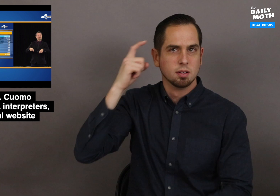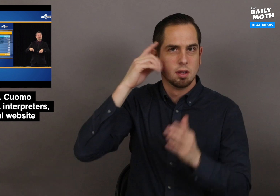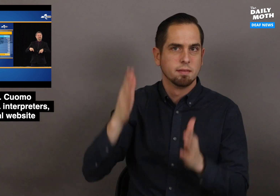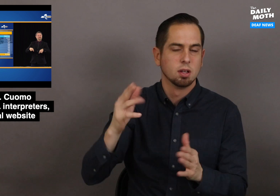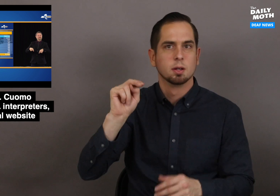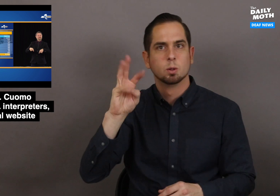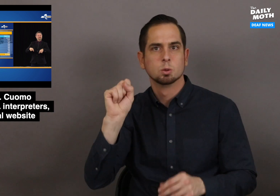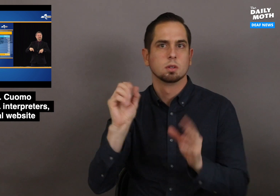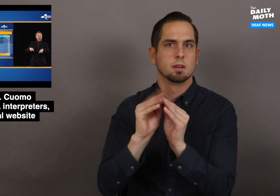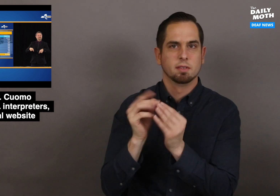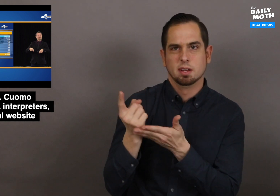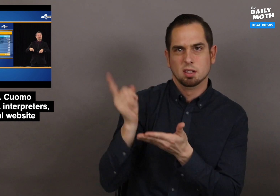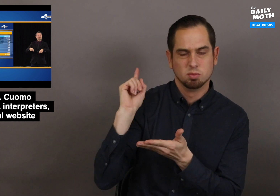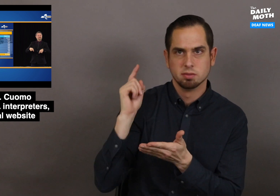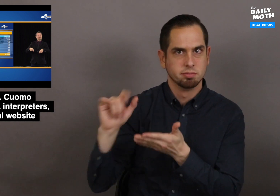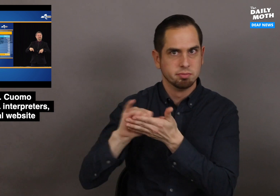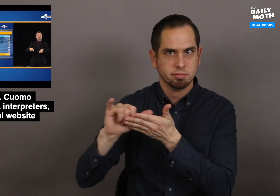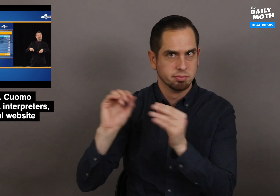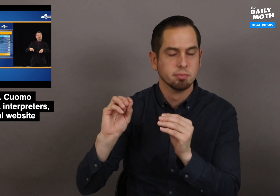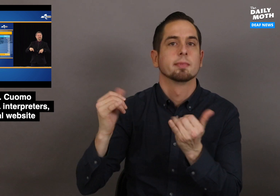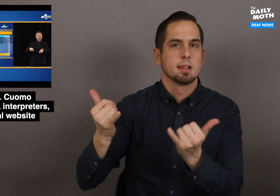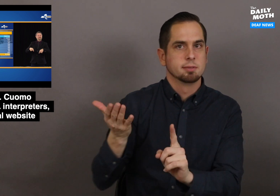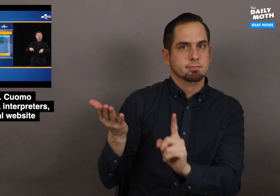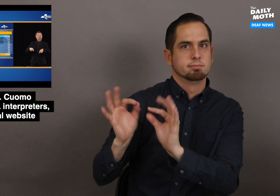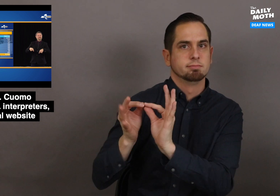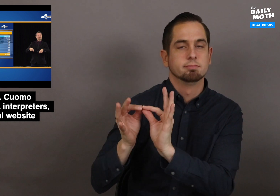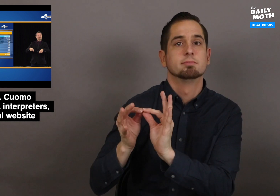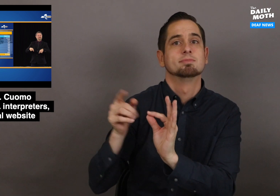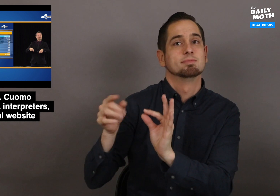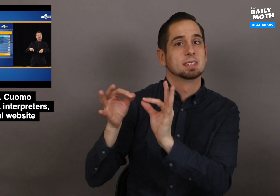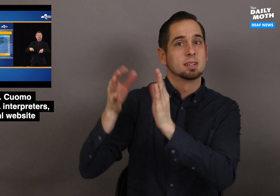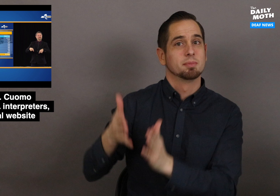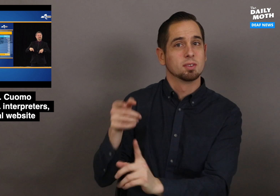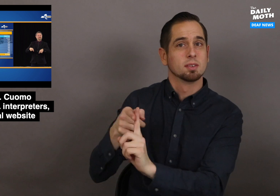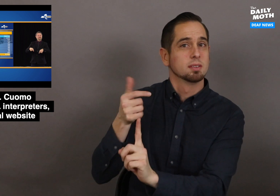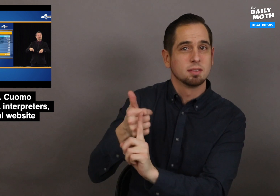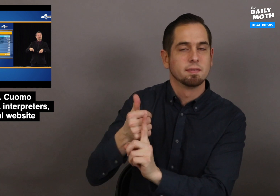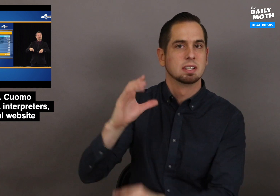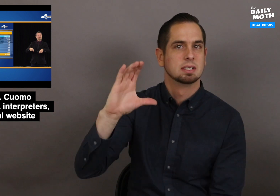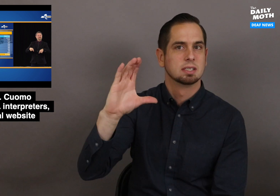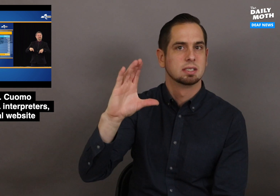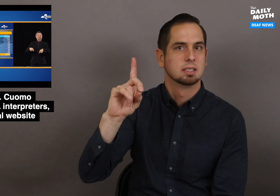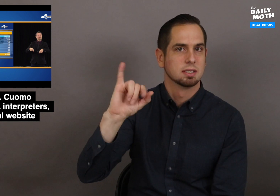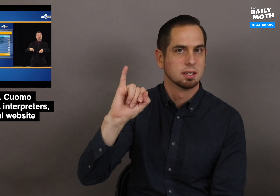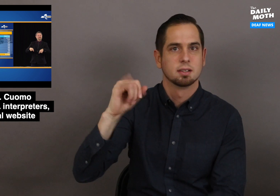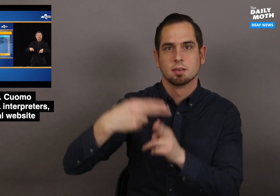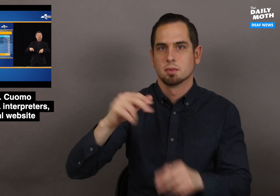for their governor's news conference last week. The interpreter for Gov. Cuomo is a Certified Deaf Interpreter